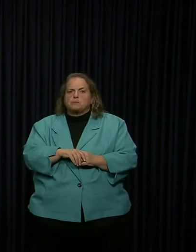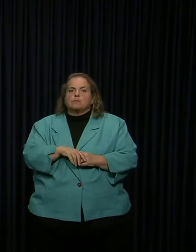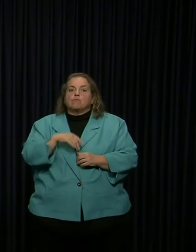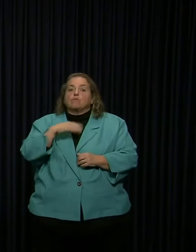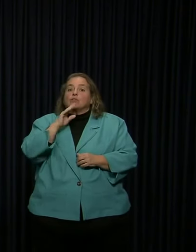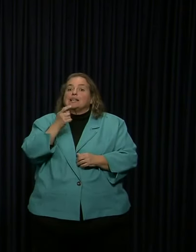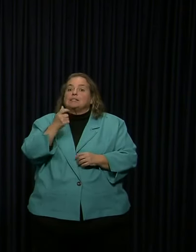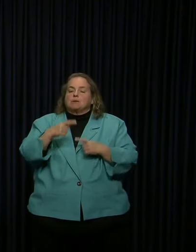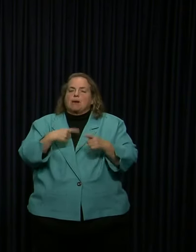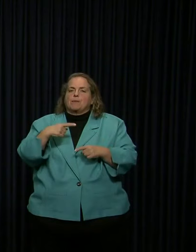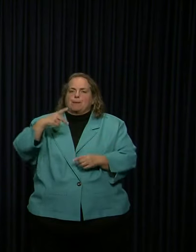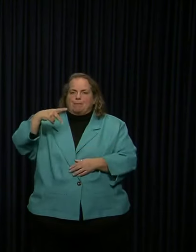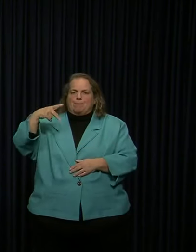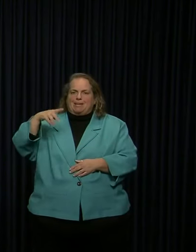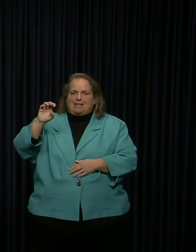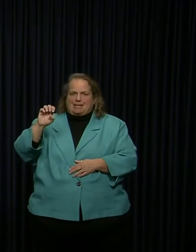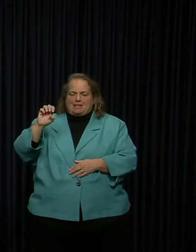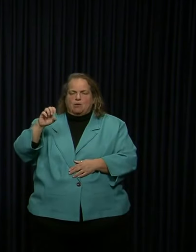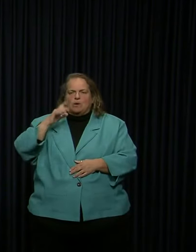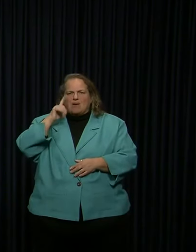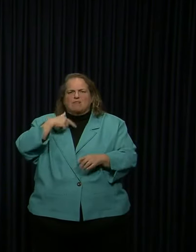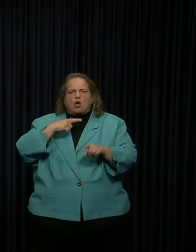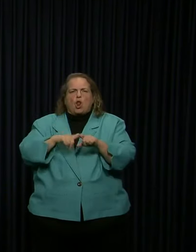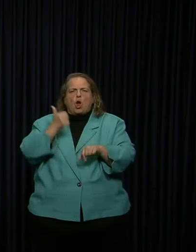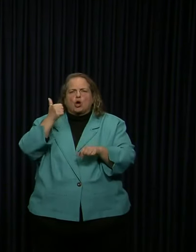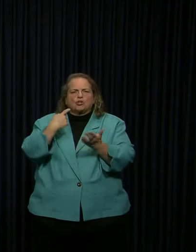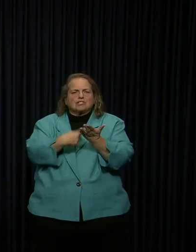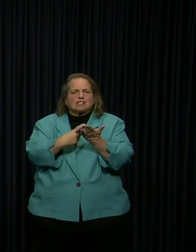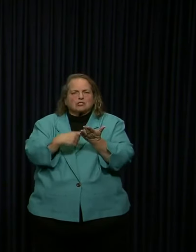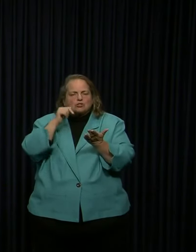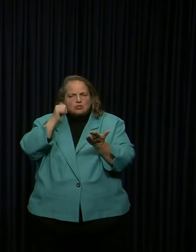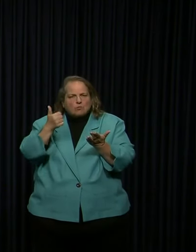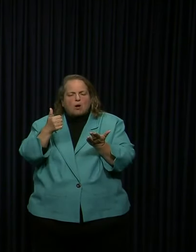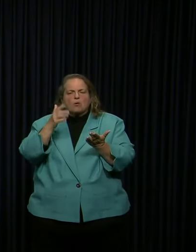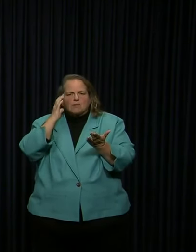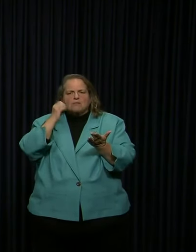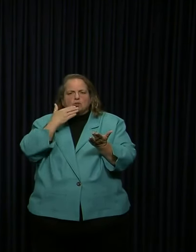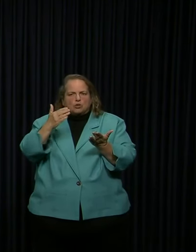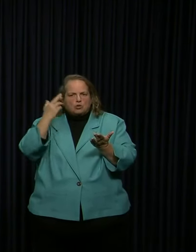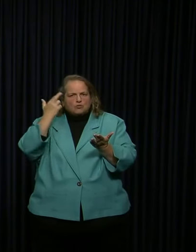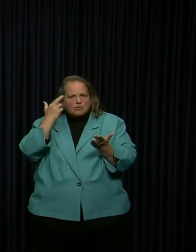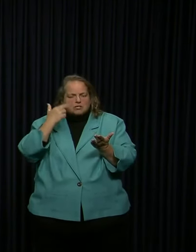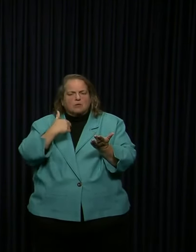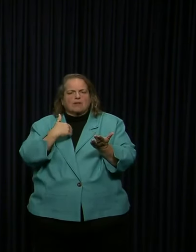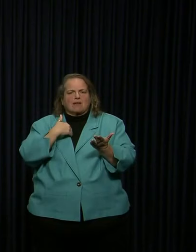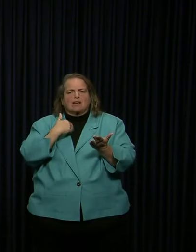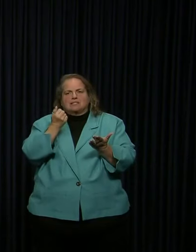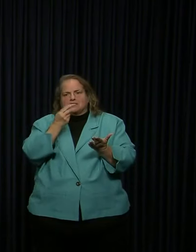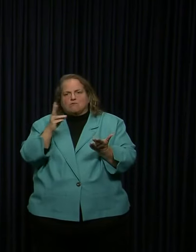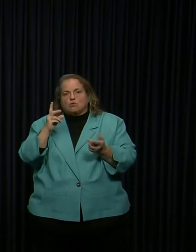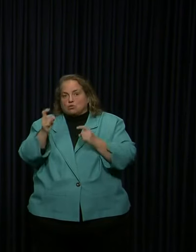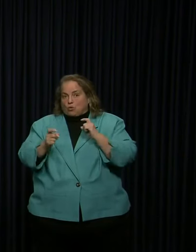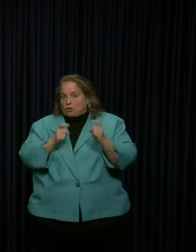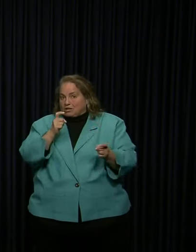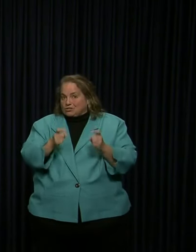NOW AND YOU CAN READ STORIES ABOUT THAT EVERYWHERE. IT'S NOT JUST US. NUMBER TWO IS TRY TO MANUFACTURE